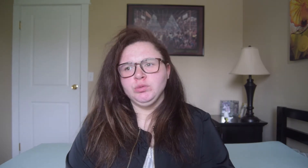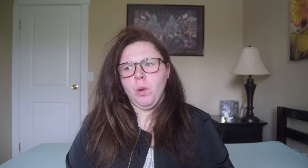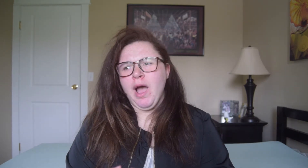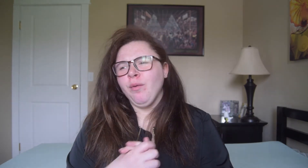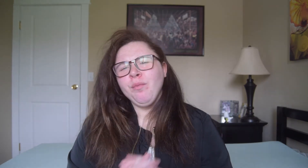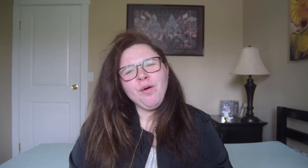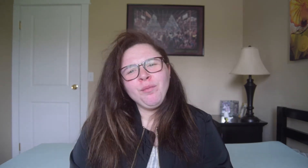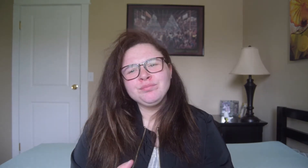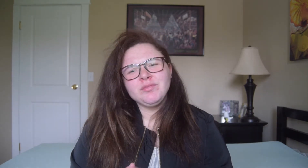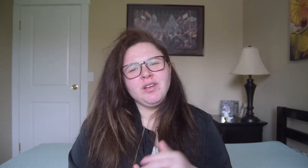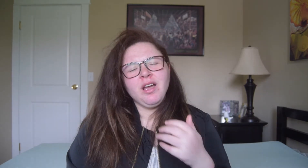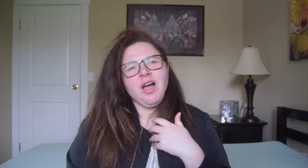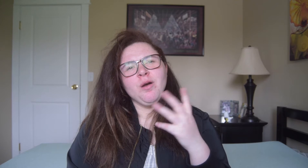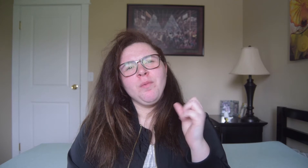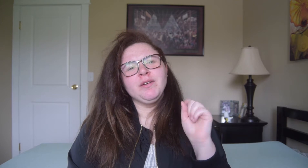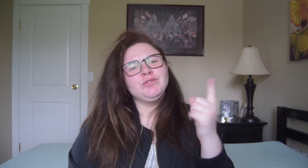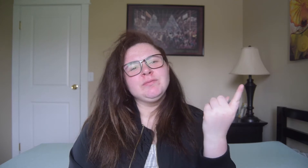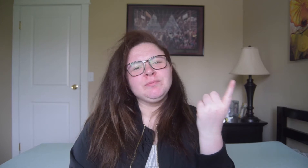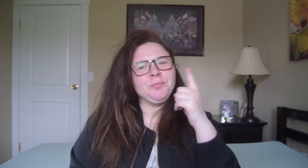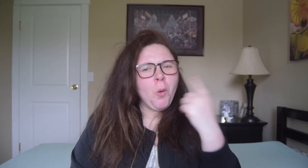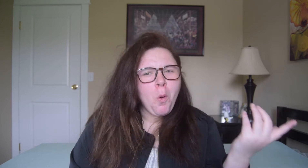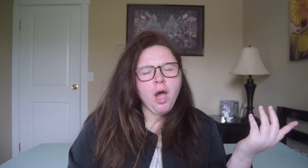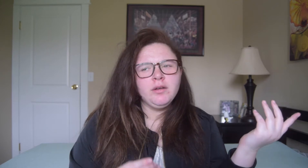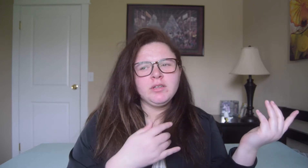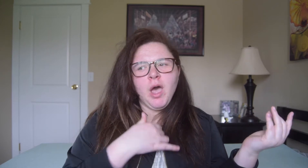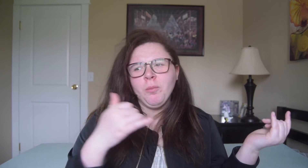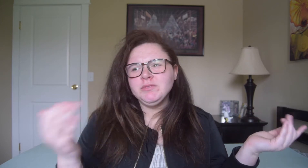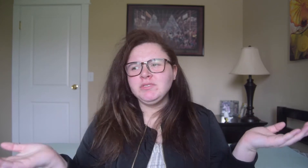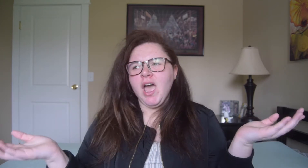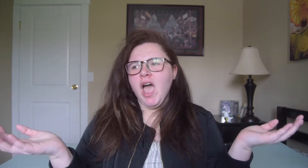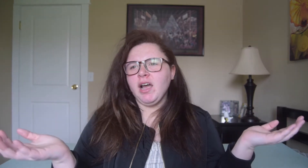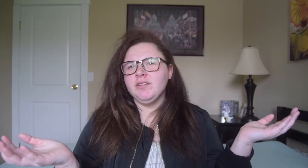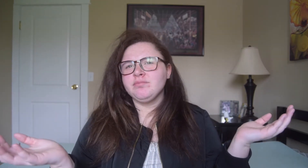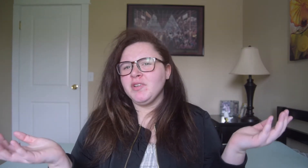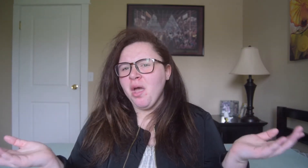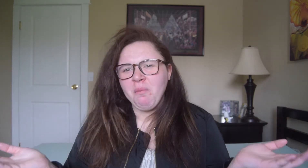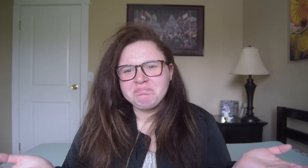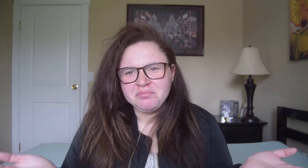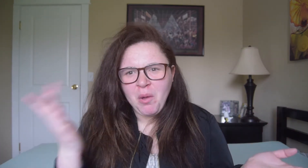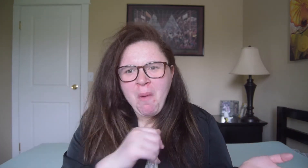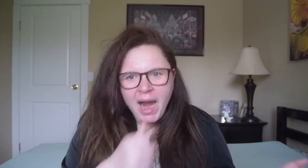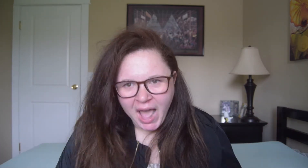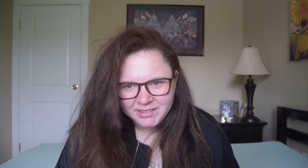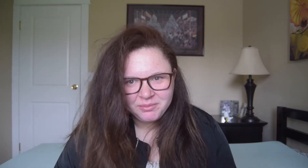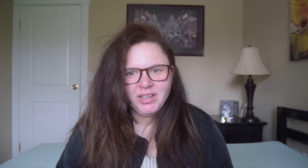So I don't know. I was just bored. I was like why not